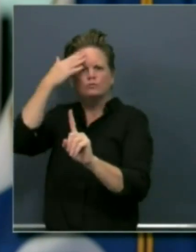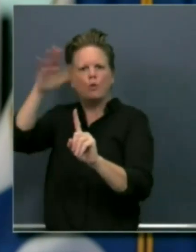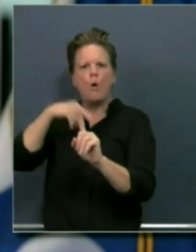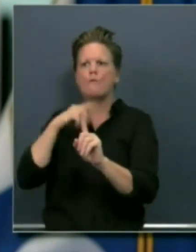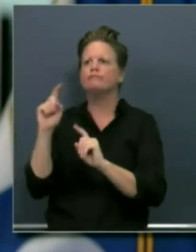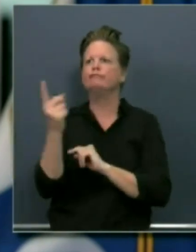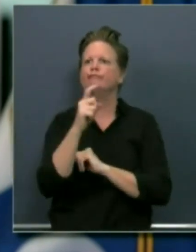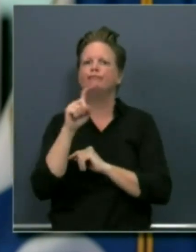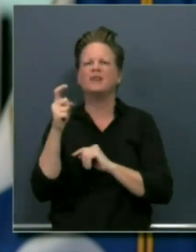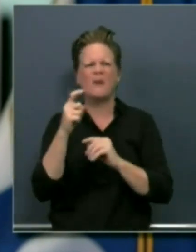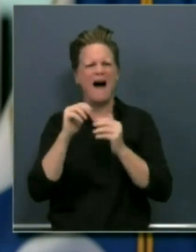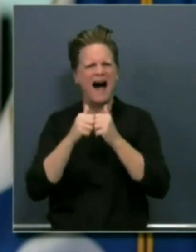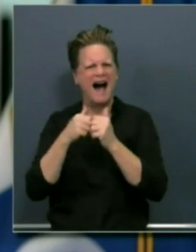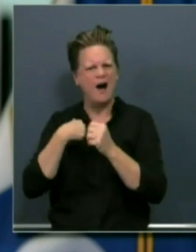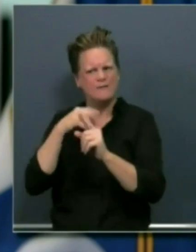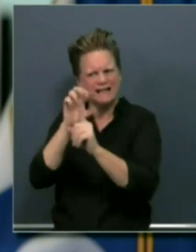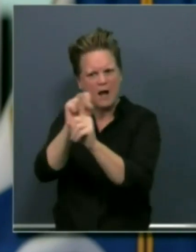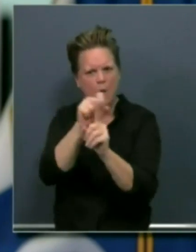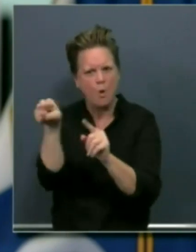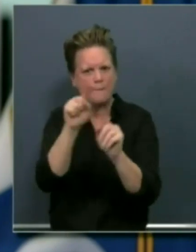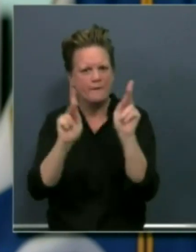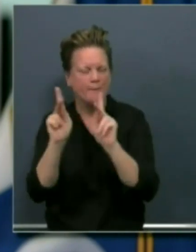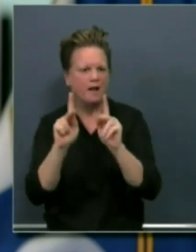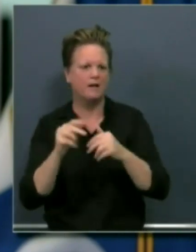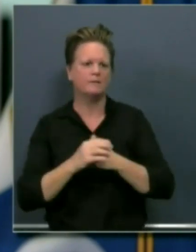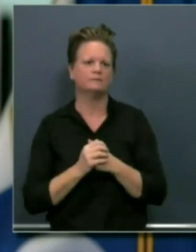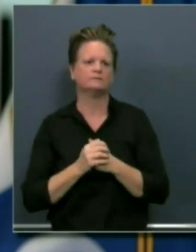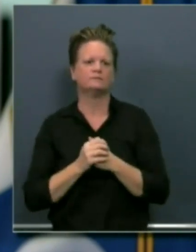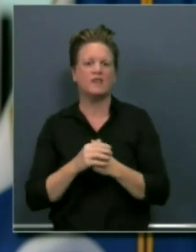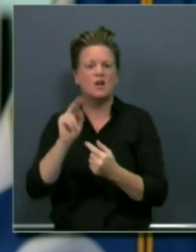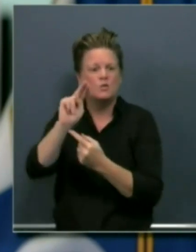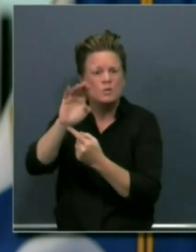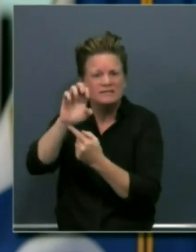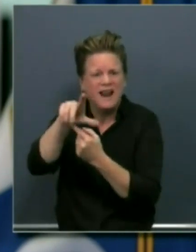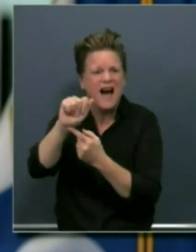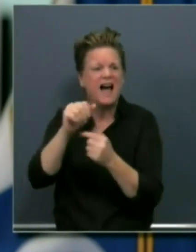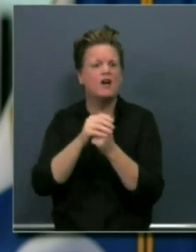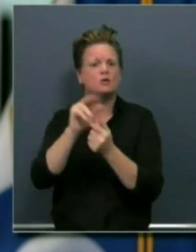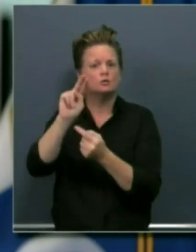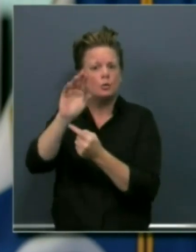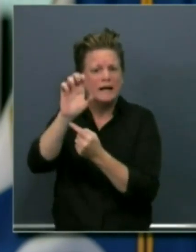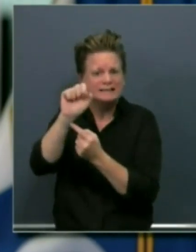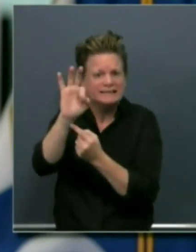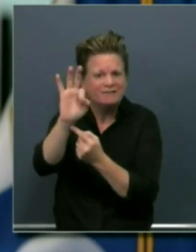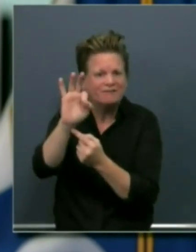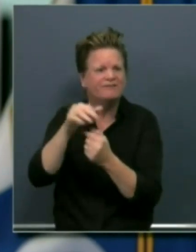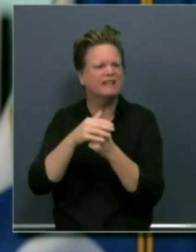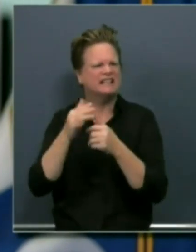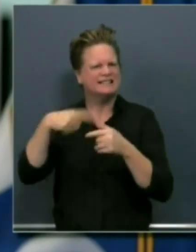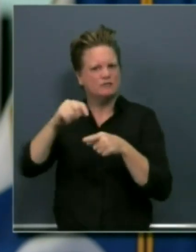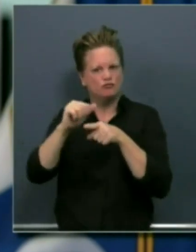WE TALKED A LOT ABOUT THAT. LAST WEEK AND THE GOOD WORK PARTNERSHIPS WITH THE UCSF AND